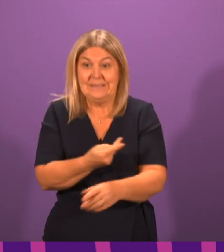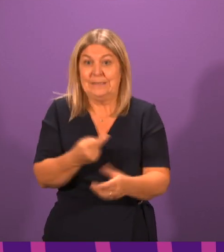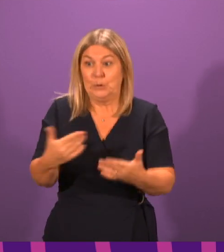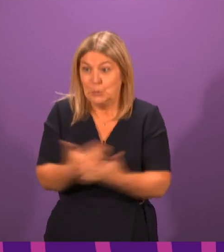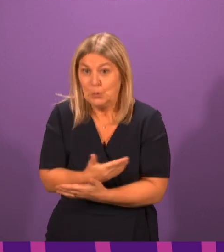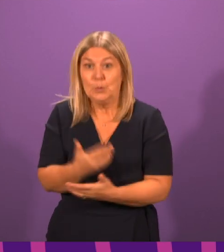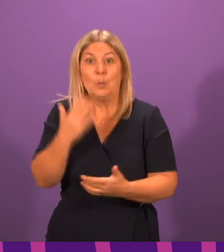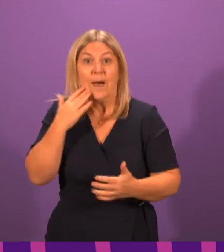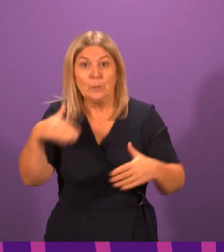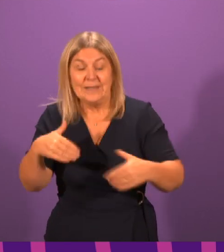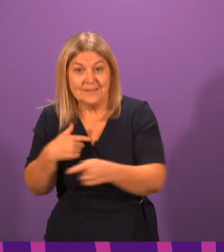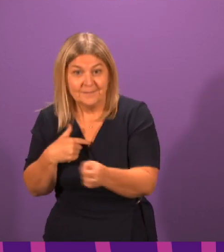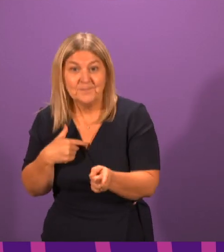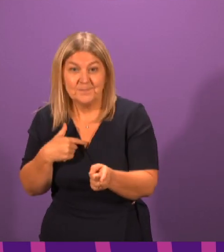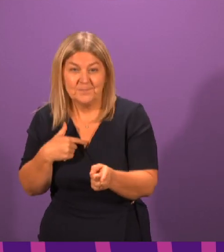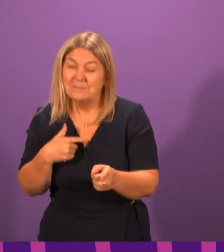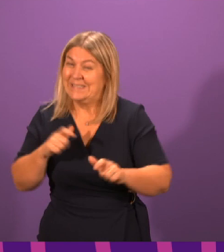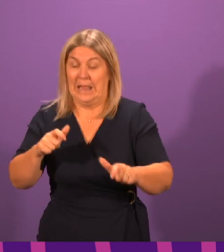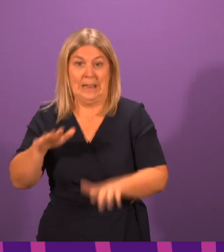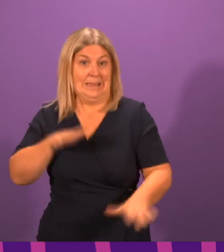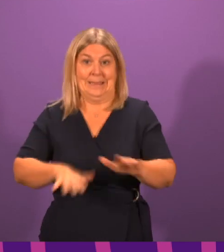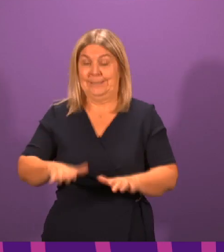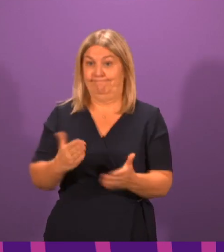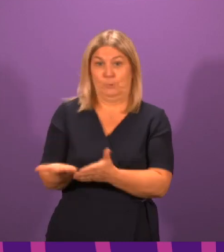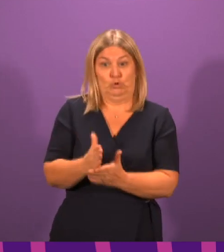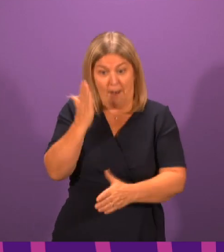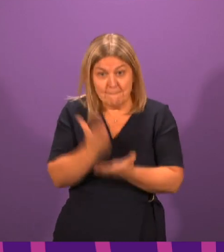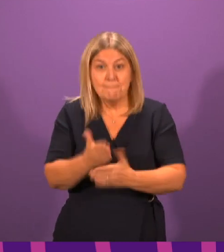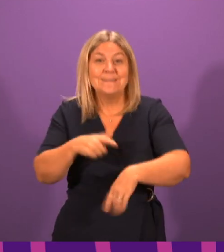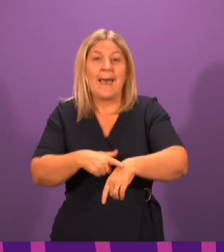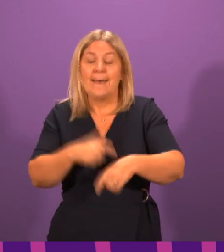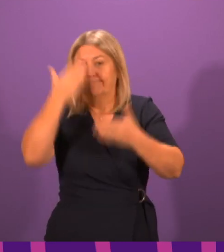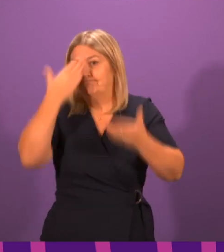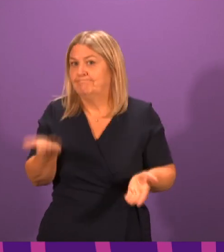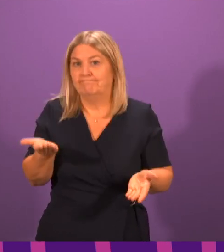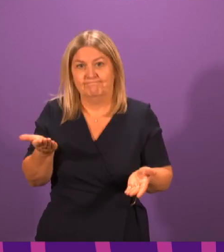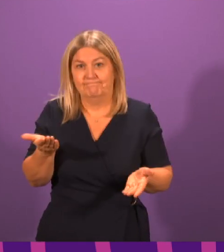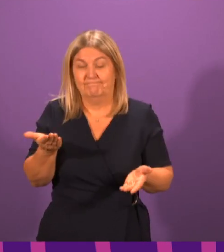There is undoubtedly uncertainty around all that, depending on the impact of Brexit.